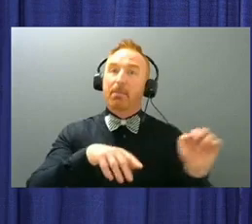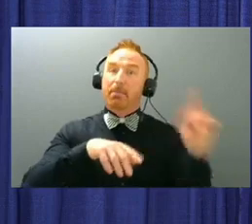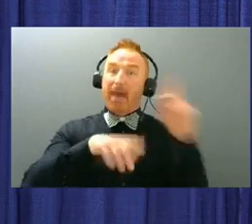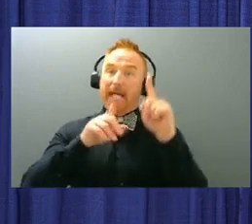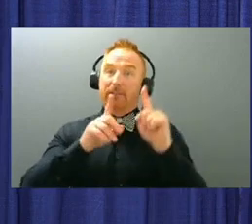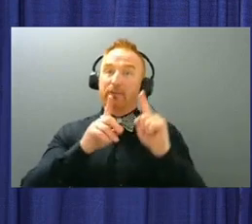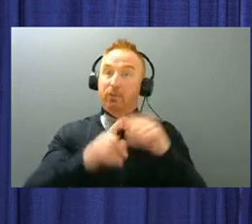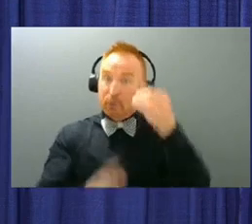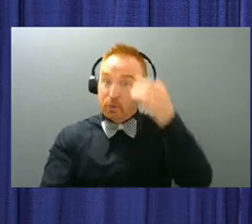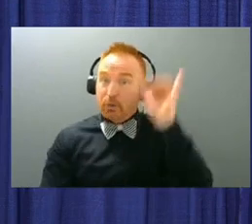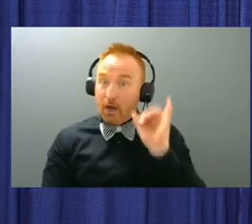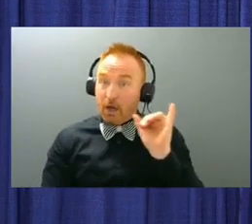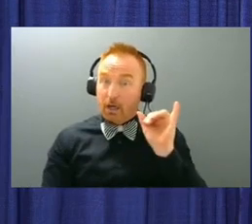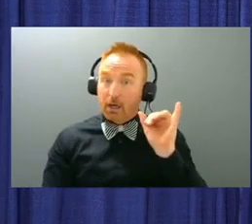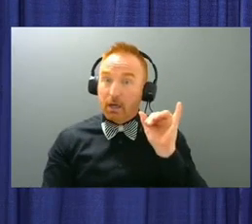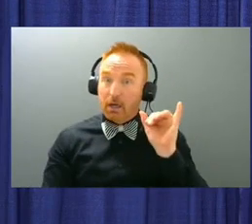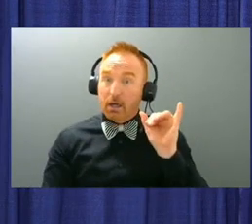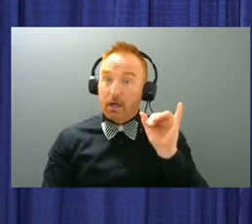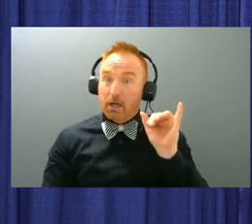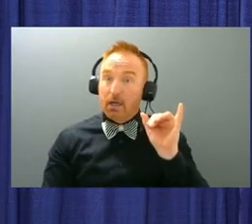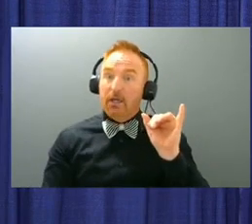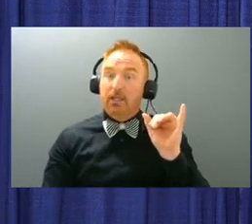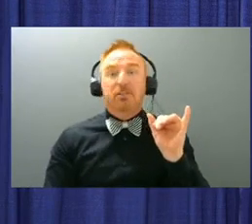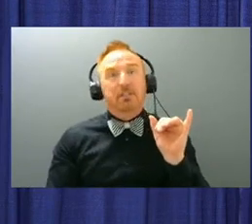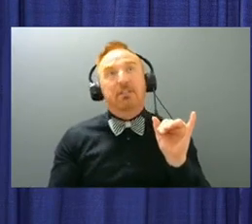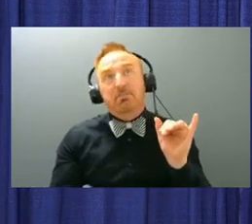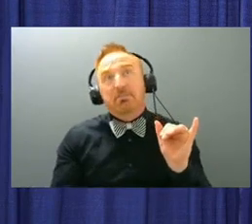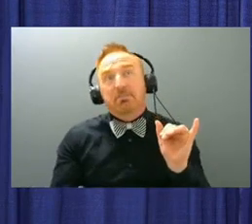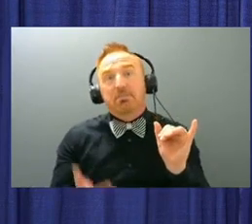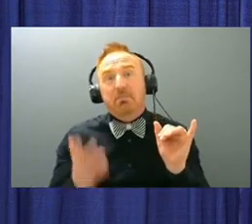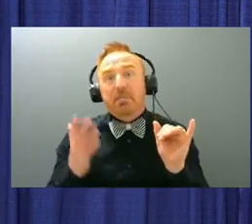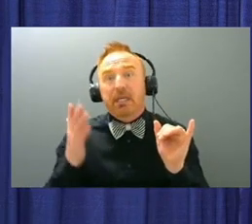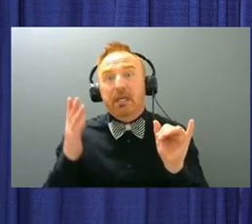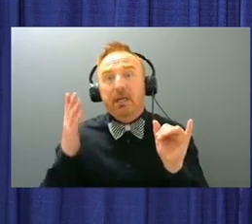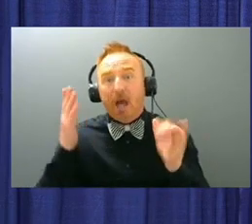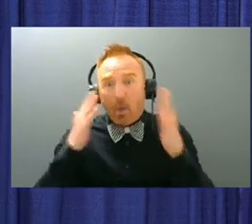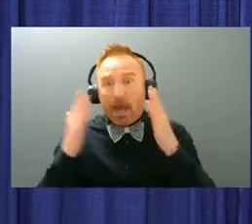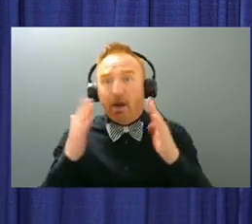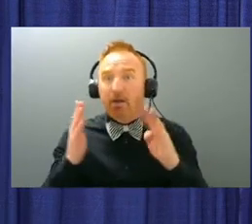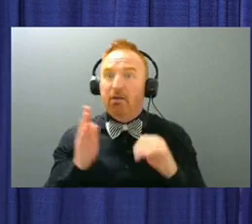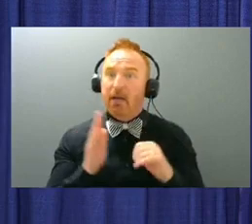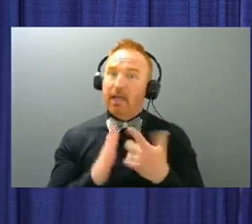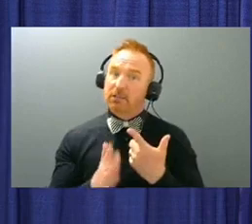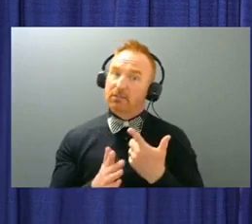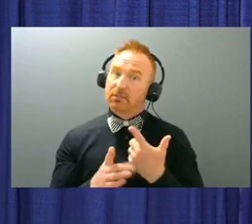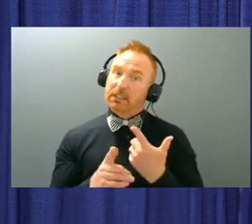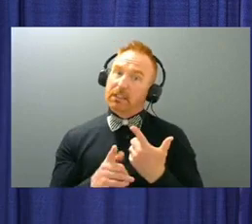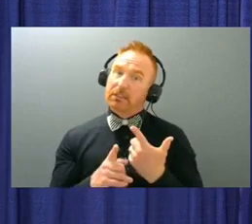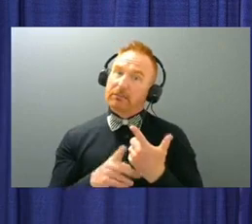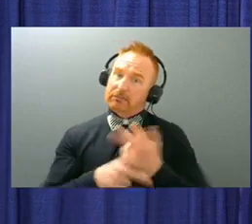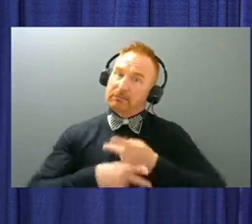aware of where you're coming from or in contact with any area where there is active COVID, just be very aware of that and